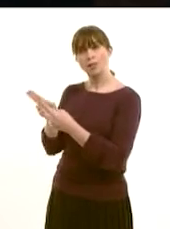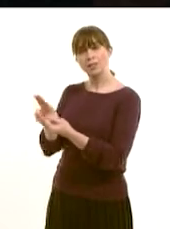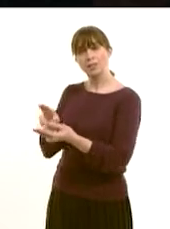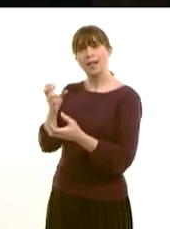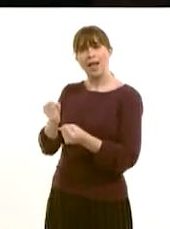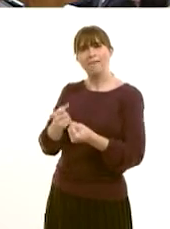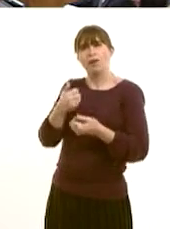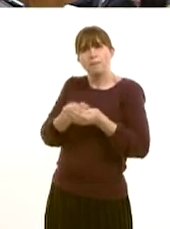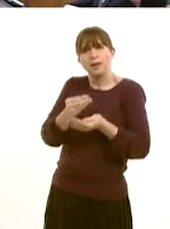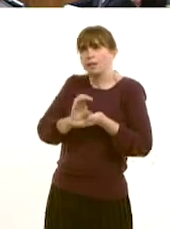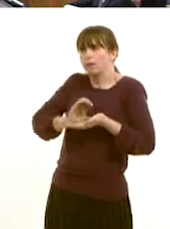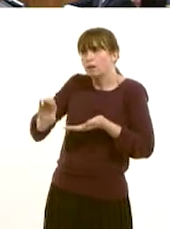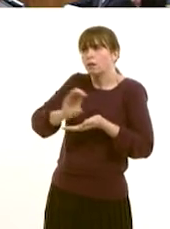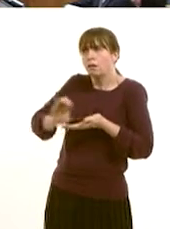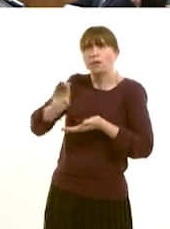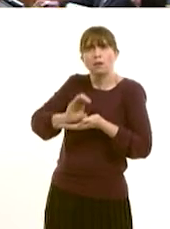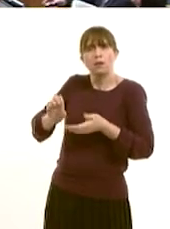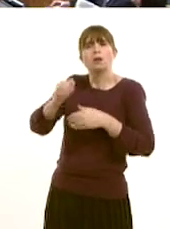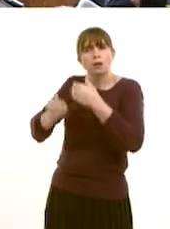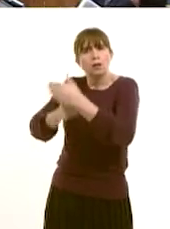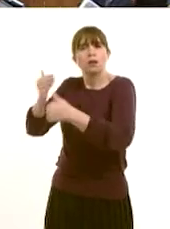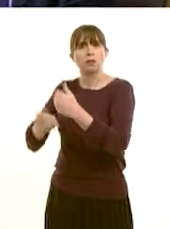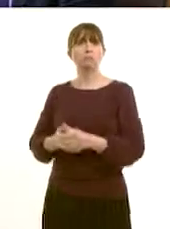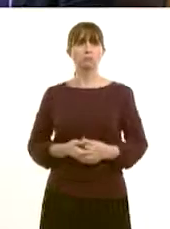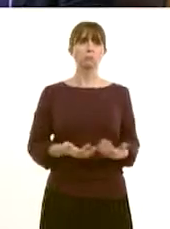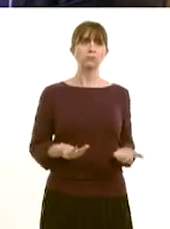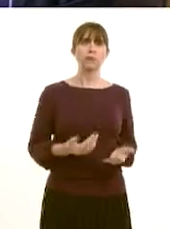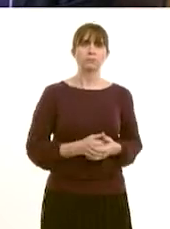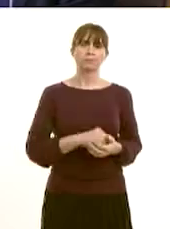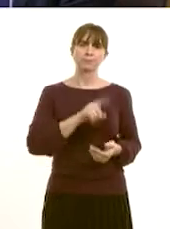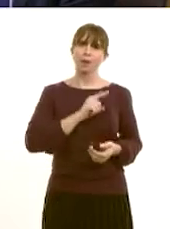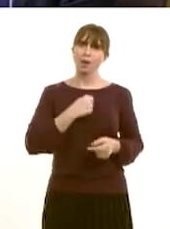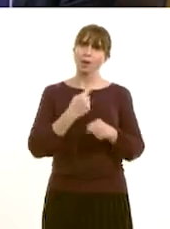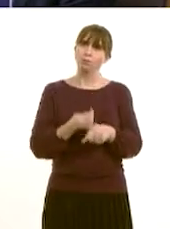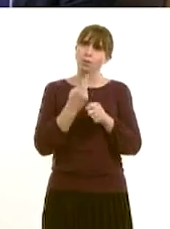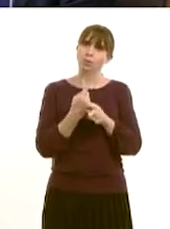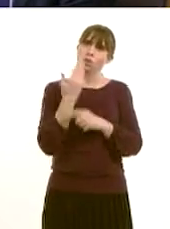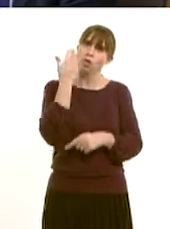Carwyn Jones: Yes, which is why I referred to the point I made earlier onóthat we have